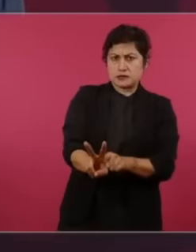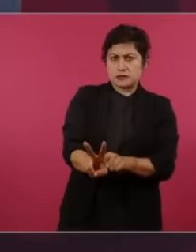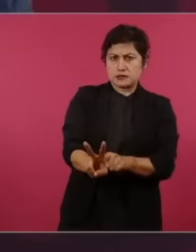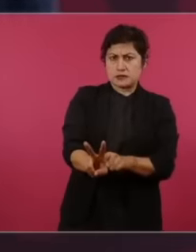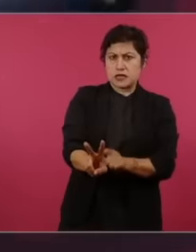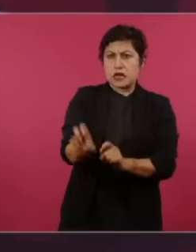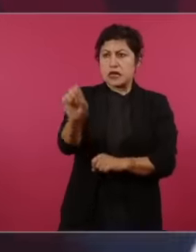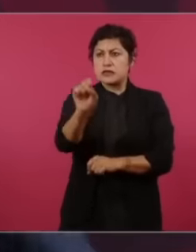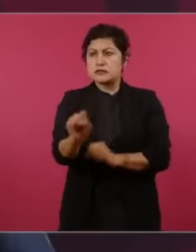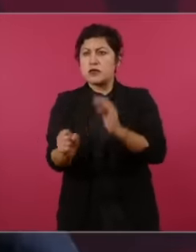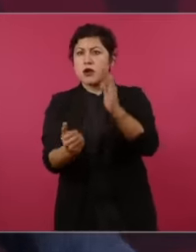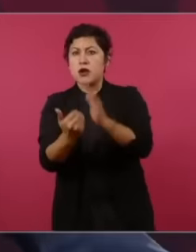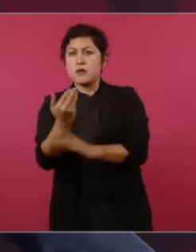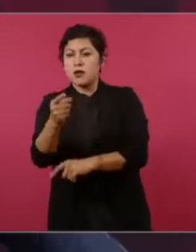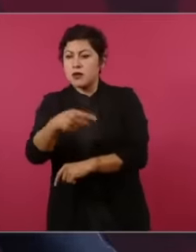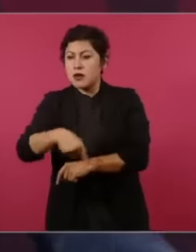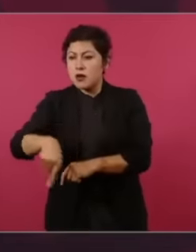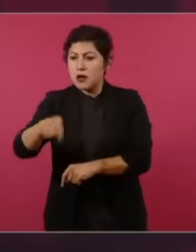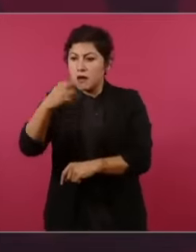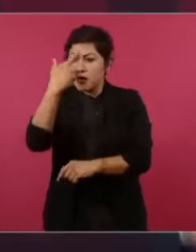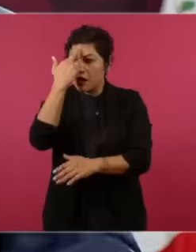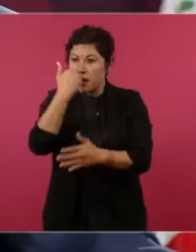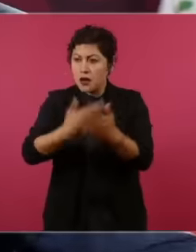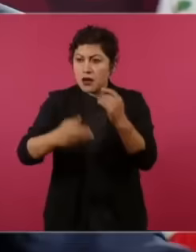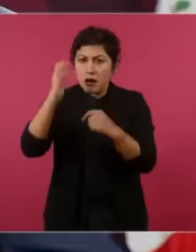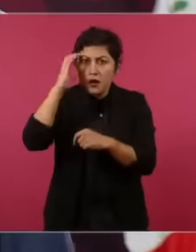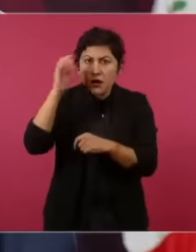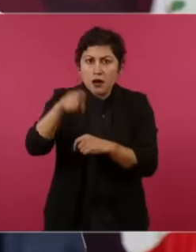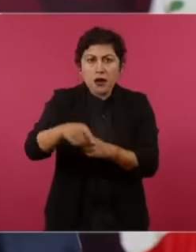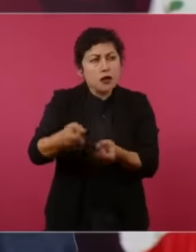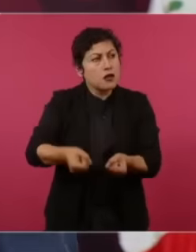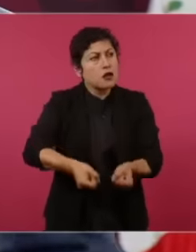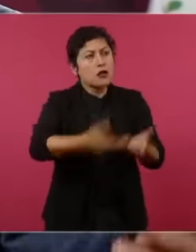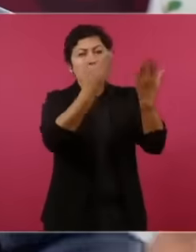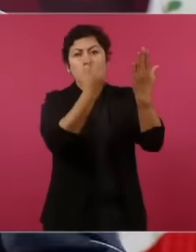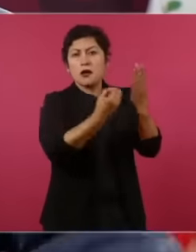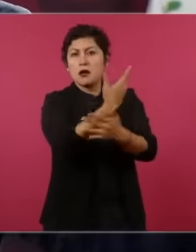are we going to be in these times still with the